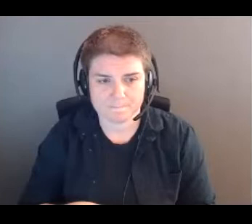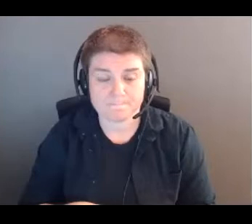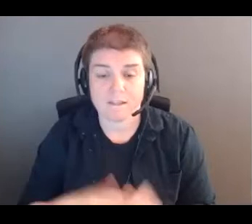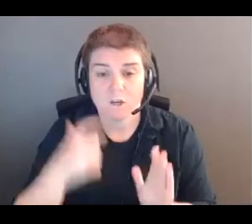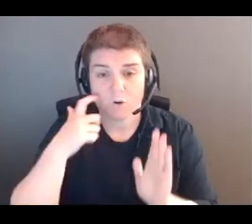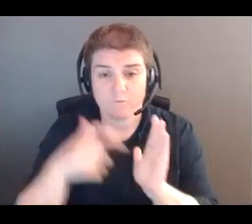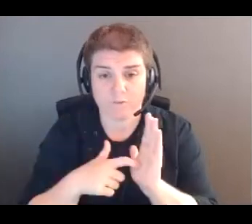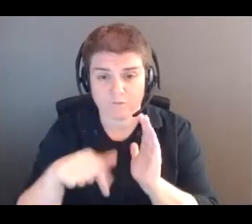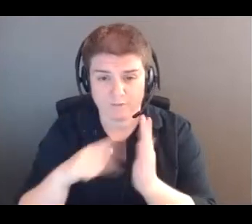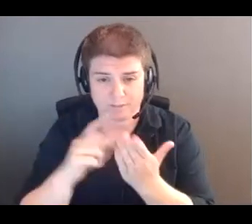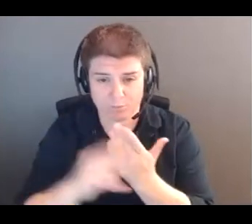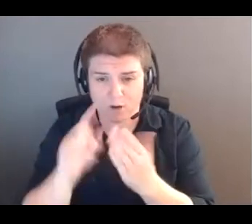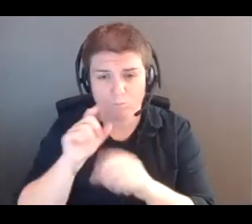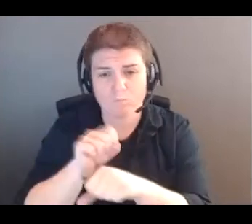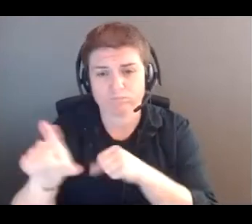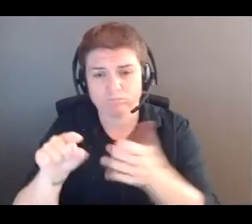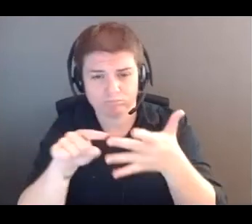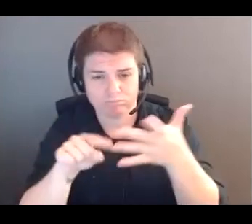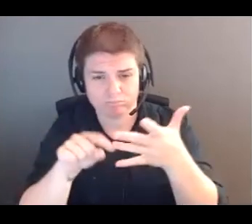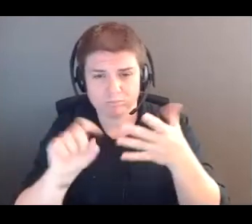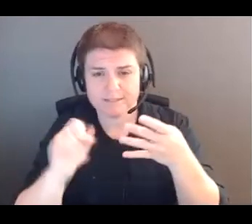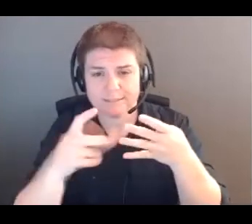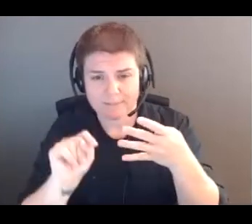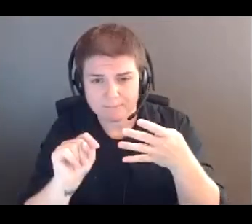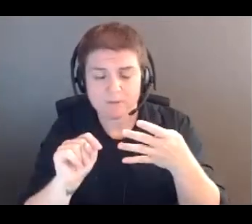will go out via email in mid-September, letting applicants know if they were successful or